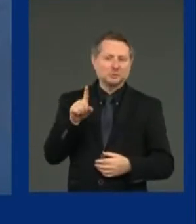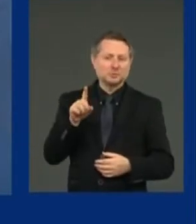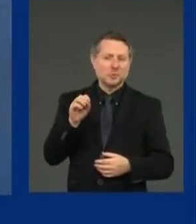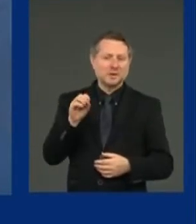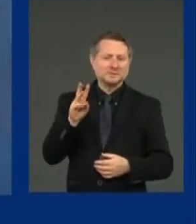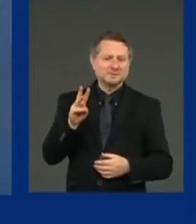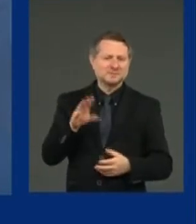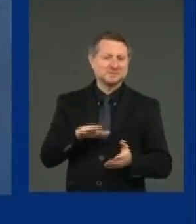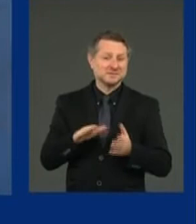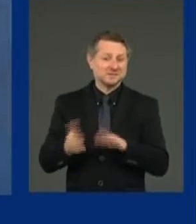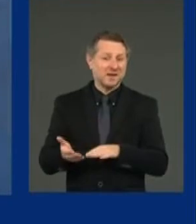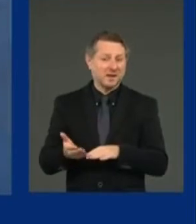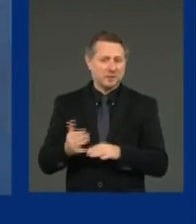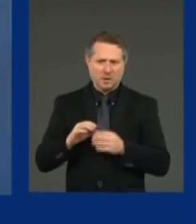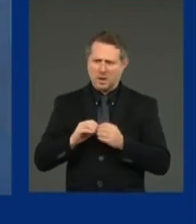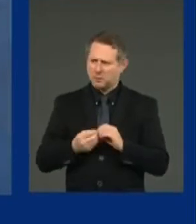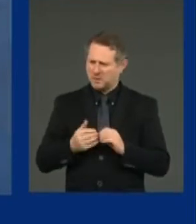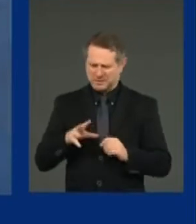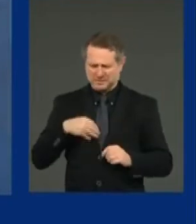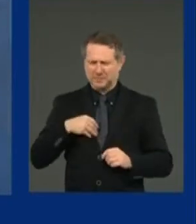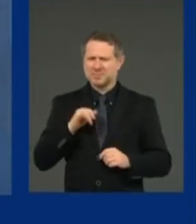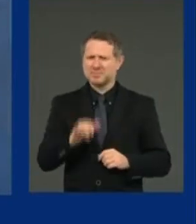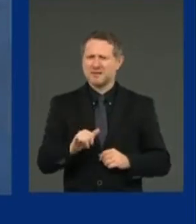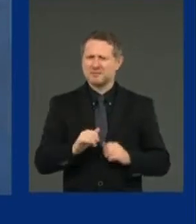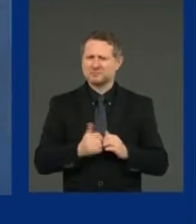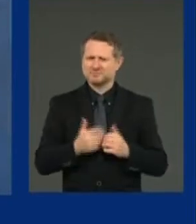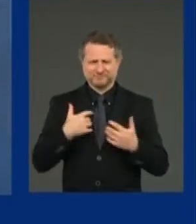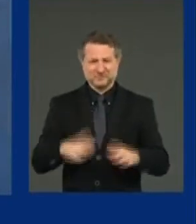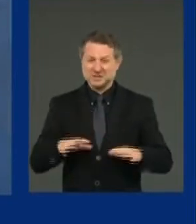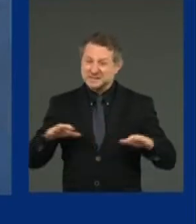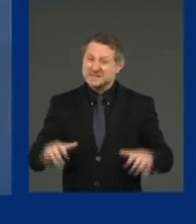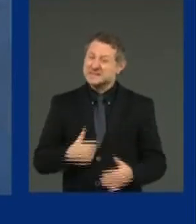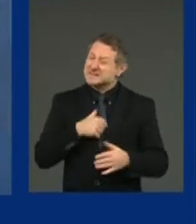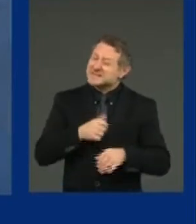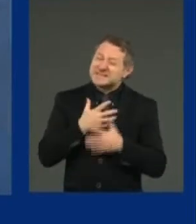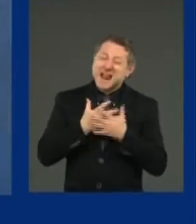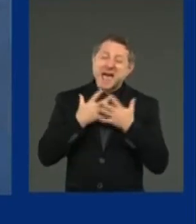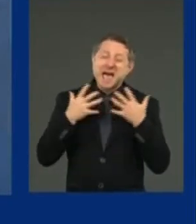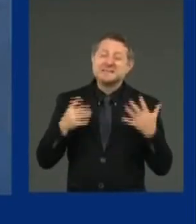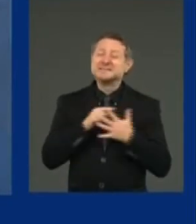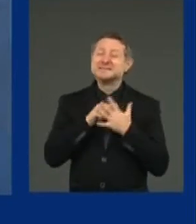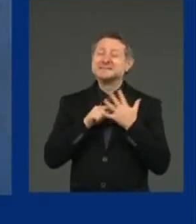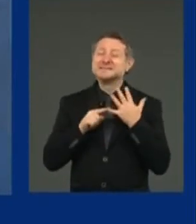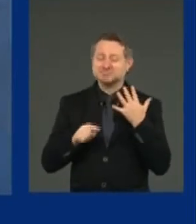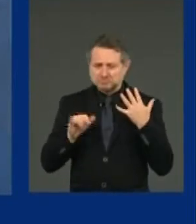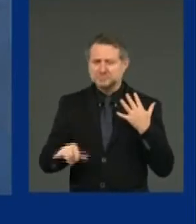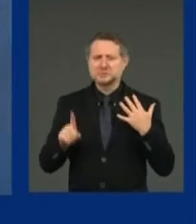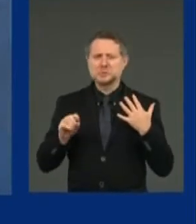106 PEOPLE DIED. HOW DO YOU LIVE WITH THAT? HOW DO YOU SLEEP WITH THAT? BECAUSE WE DID EVERYTHING THAT